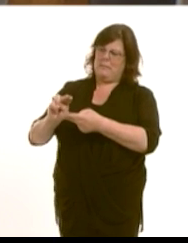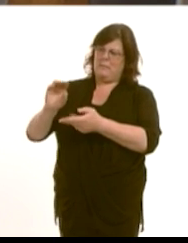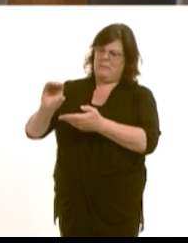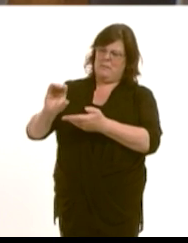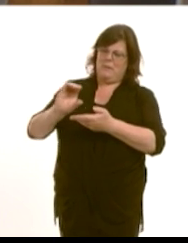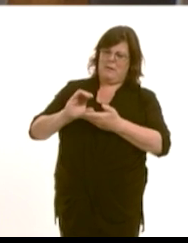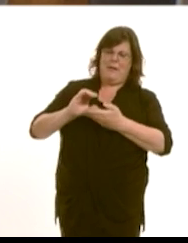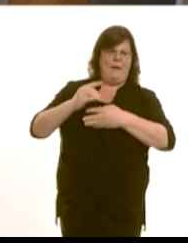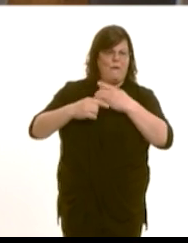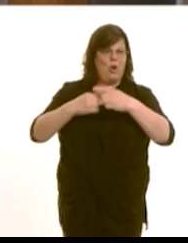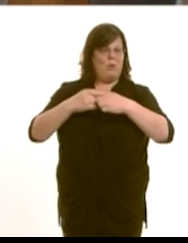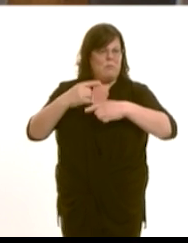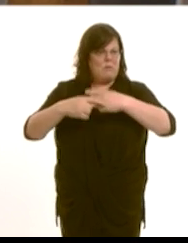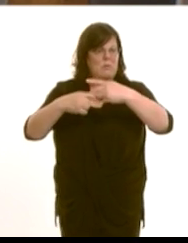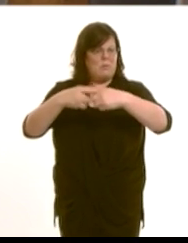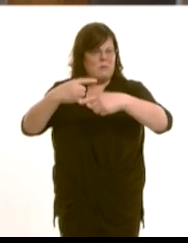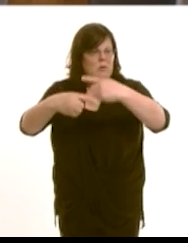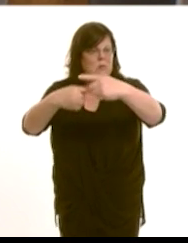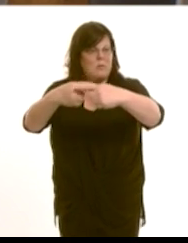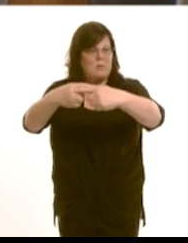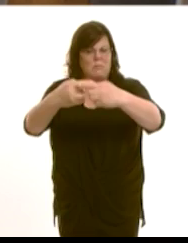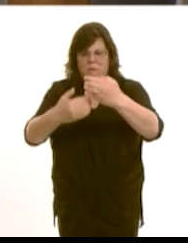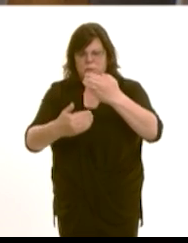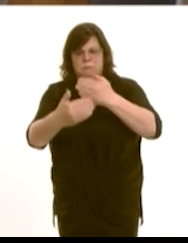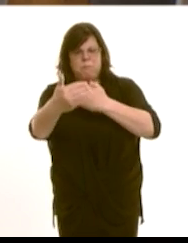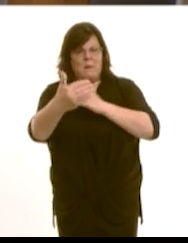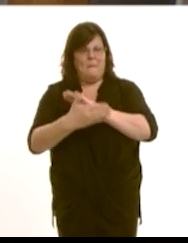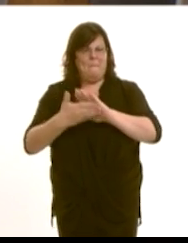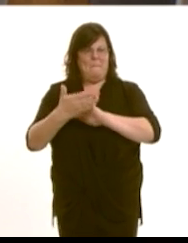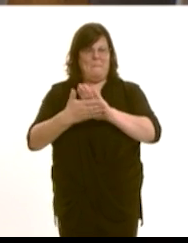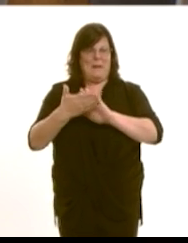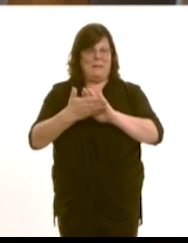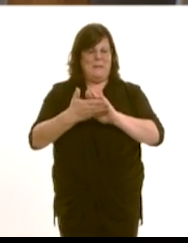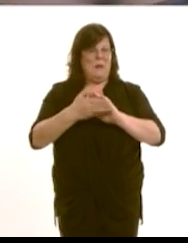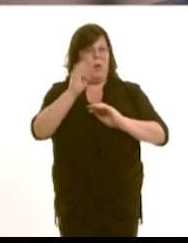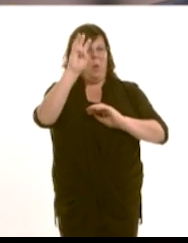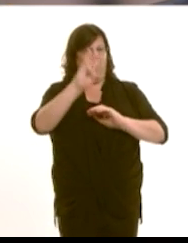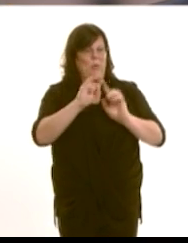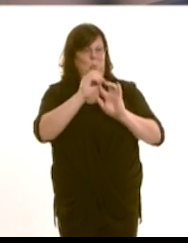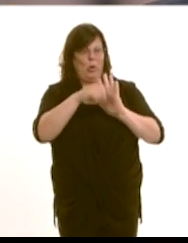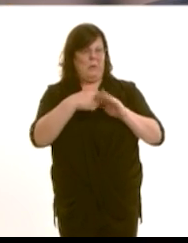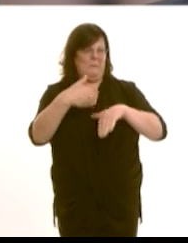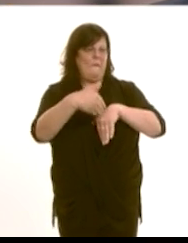year on year over the ensuing years, there will be a very negative impact on some of the projects that we have.